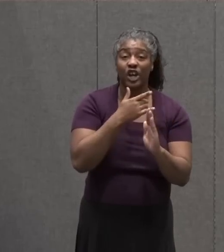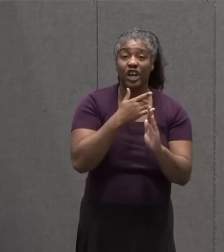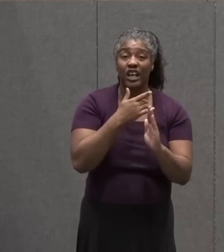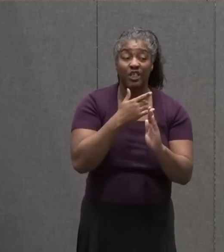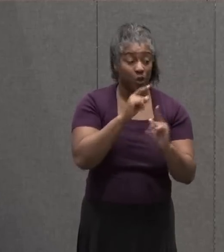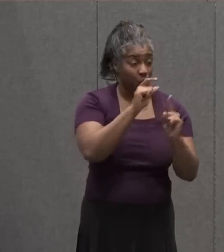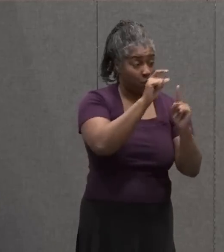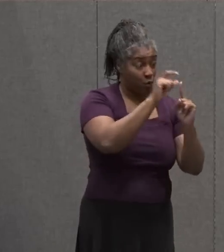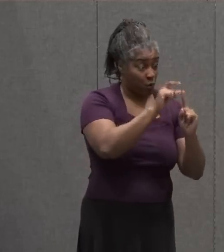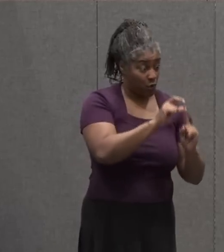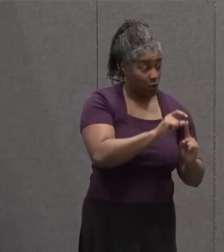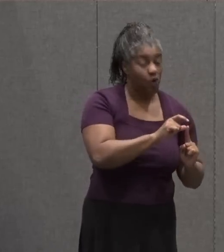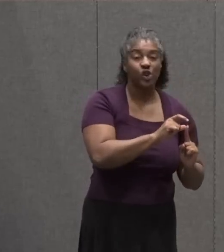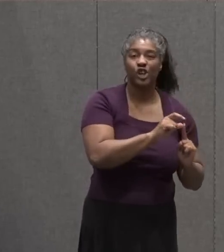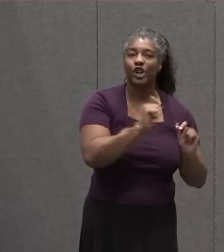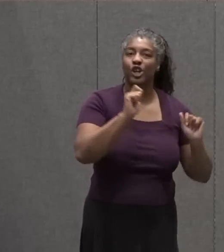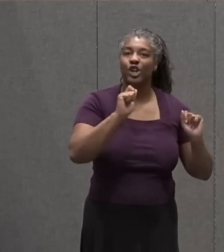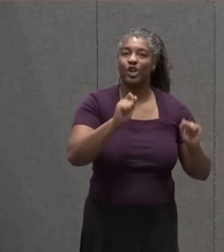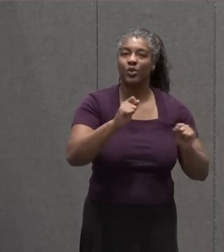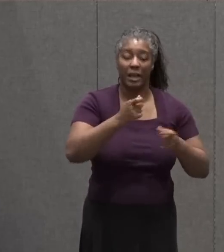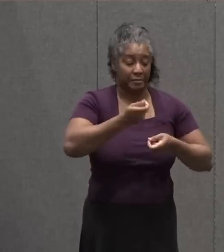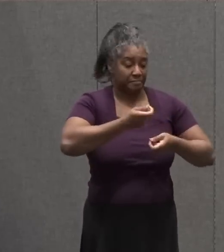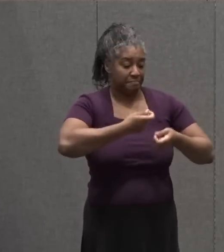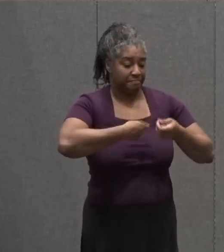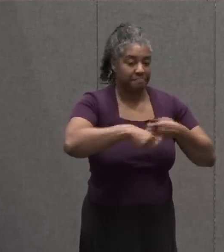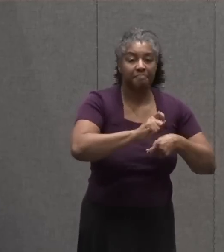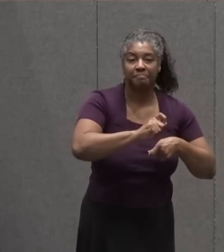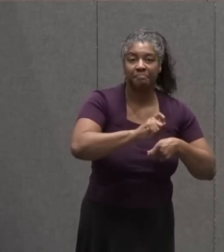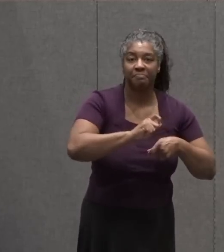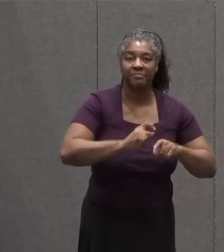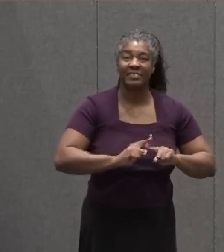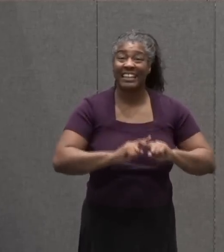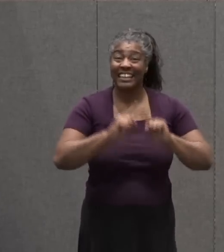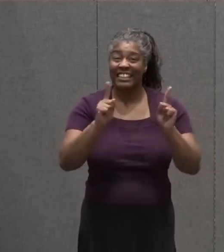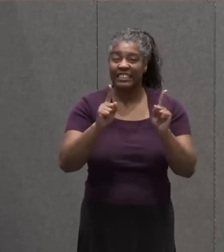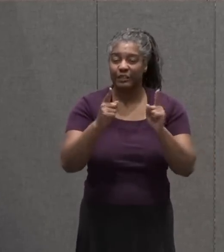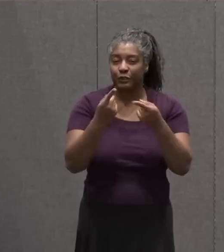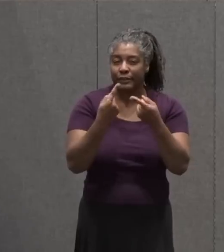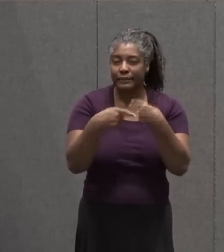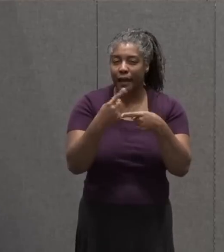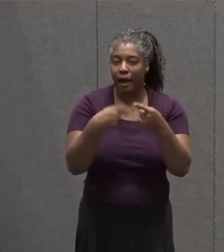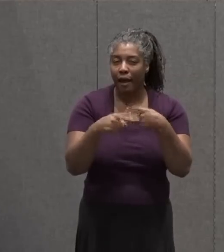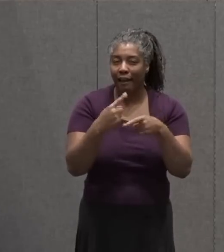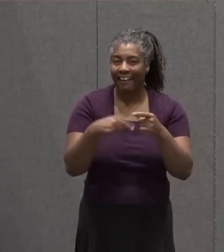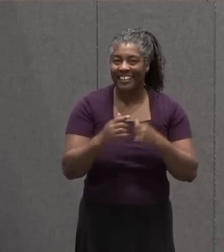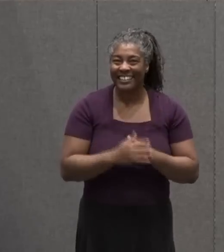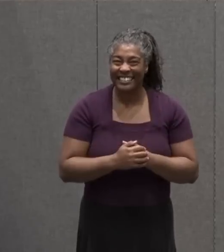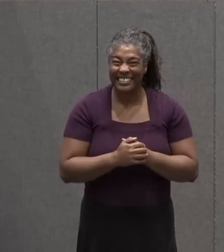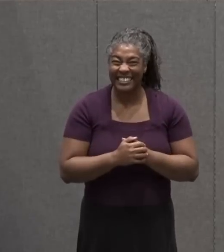Maybe the "itsy bitsy spider." Maybe you can change the action.